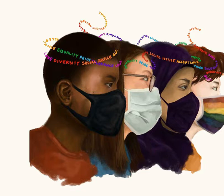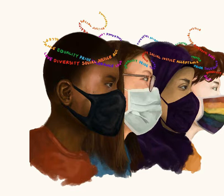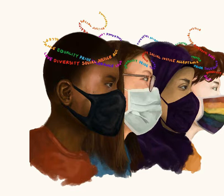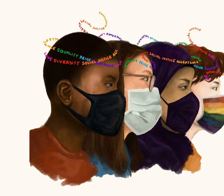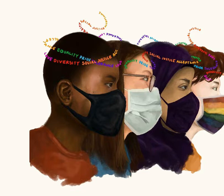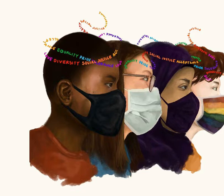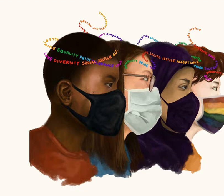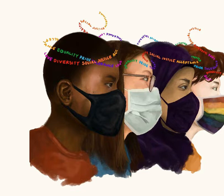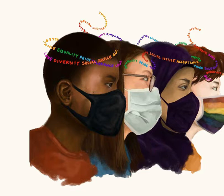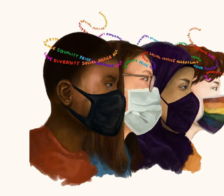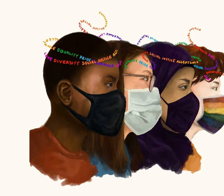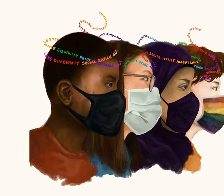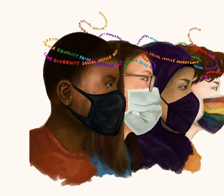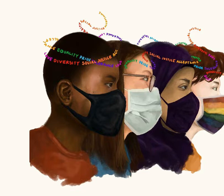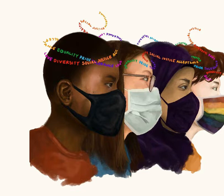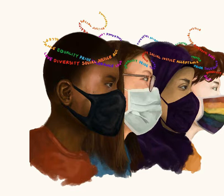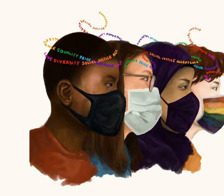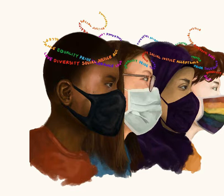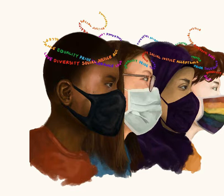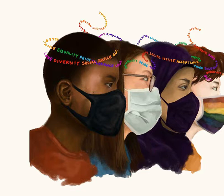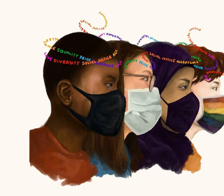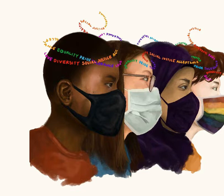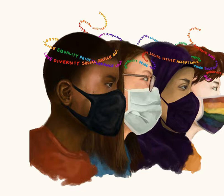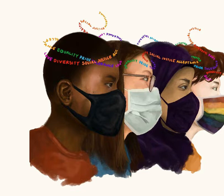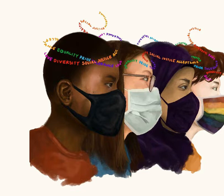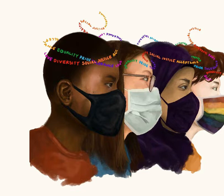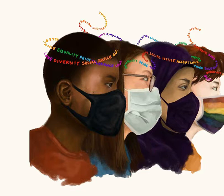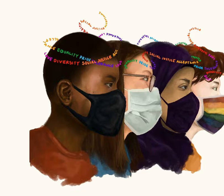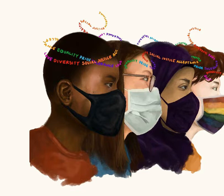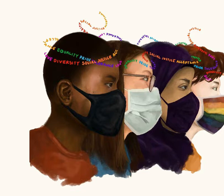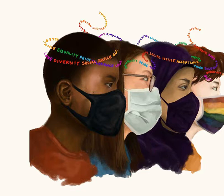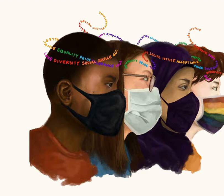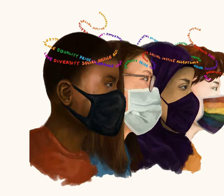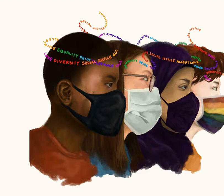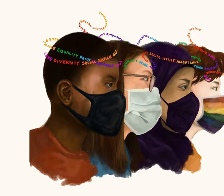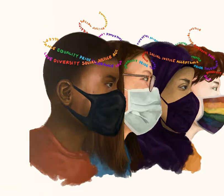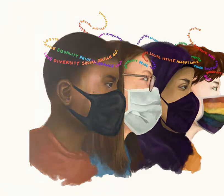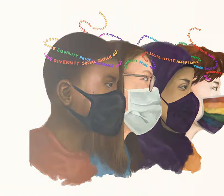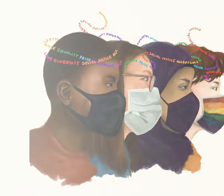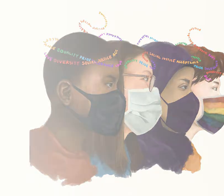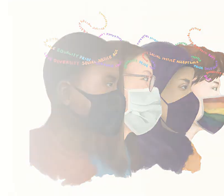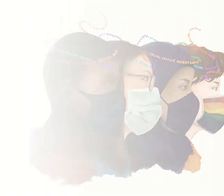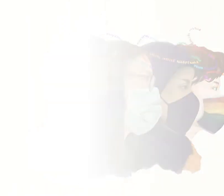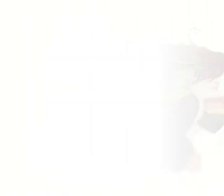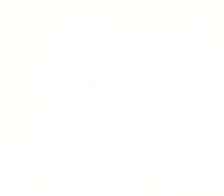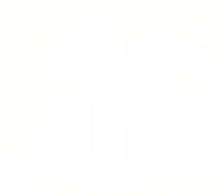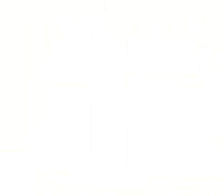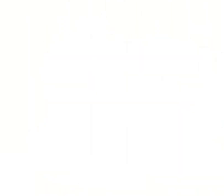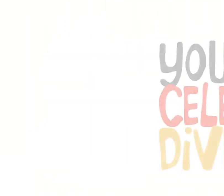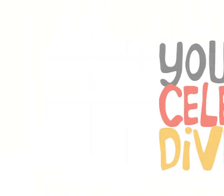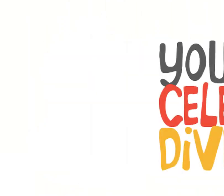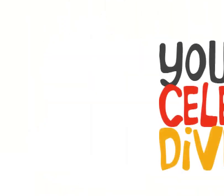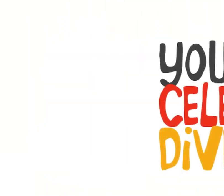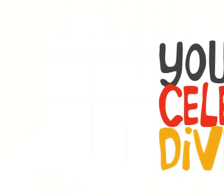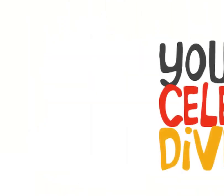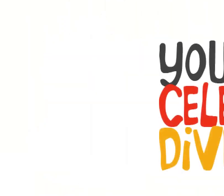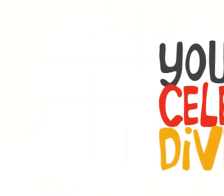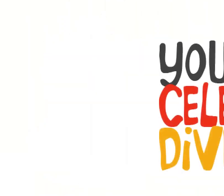colorado youth diversity conference on january 31st 2021 the conference was organized by youth